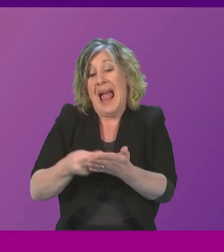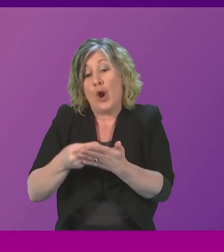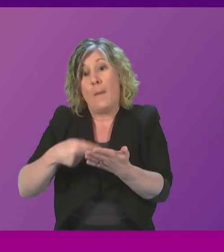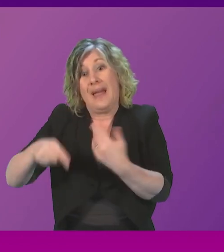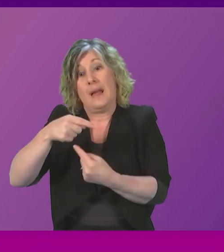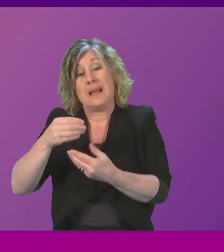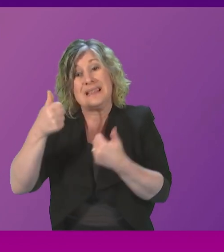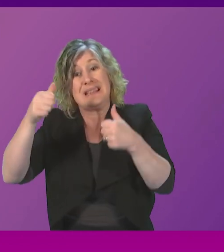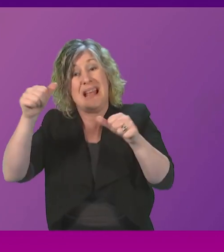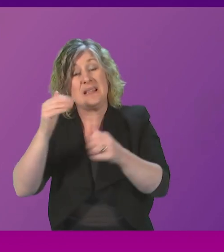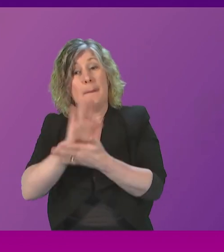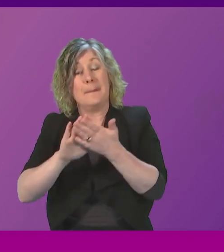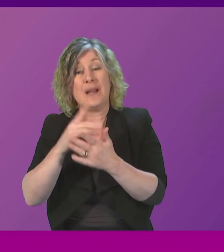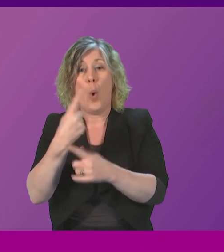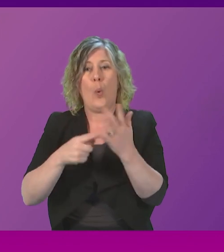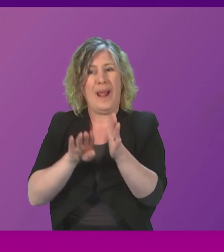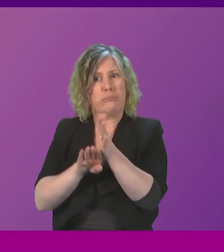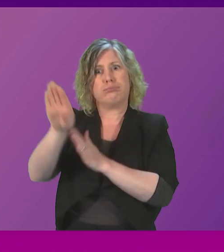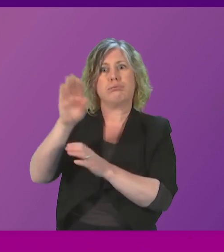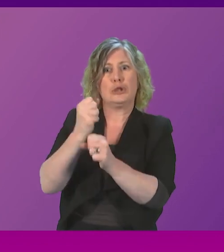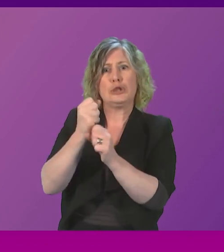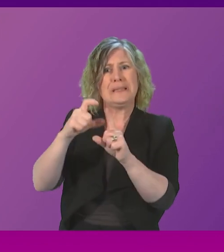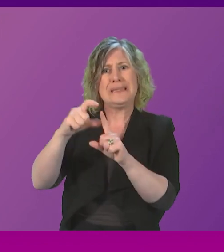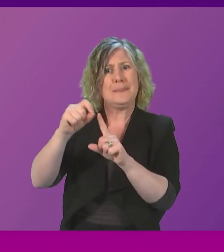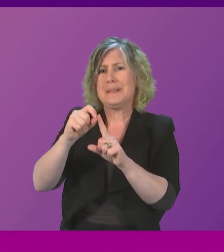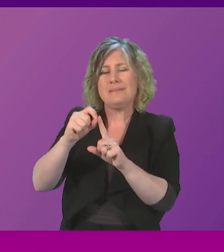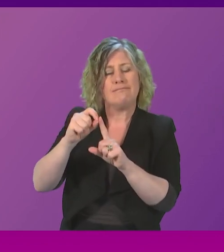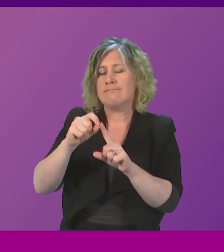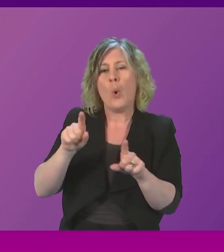It also involves delivering a wellbeing economy, which will increase productivity and international